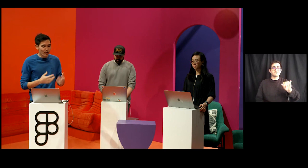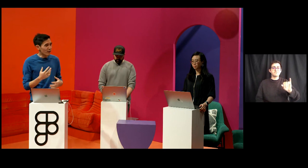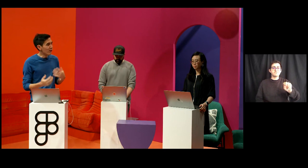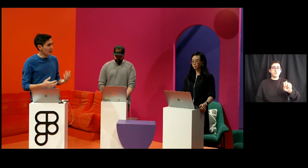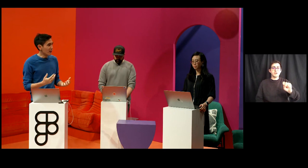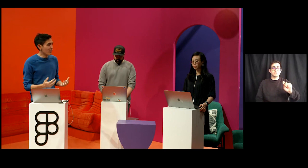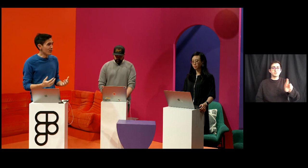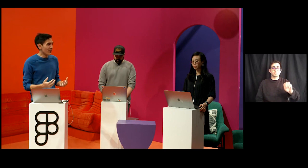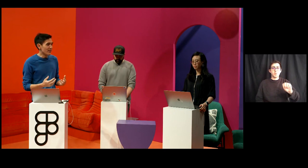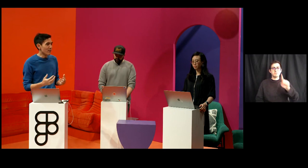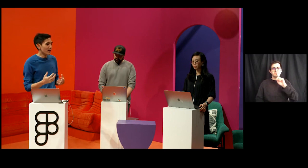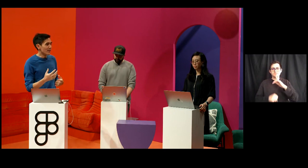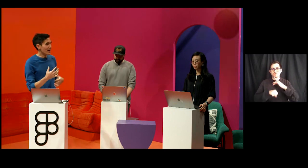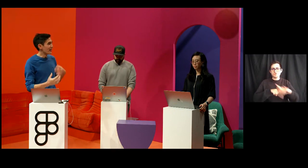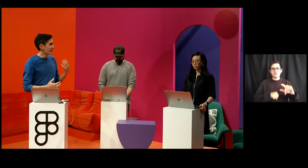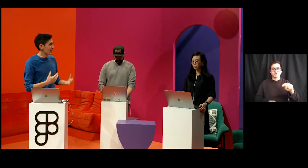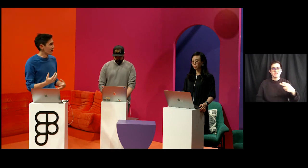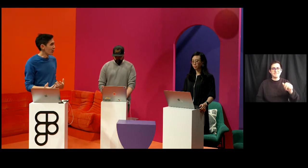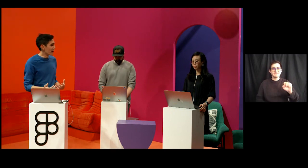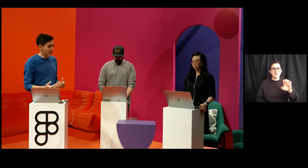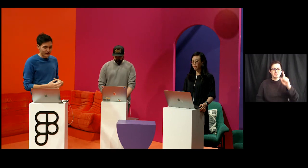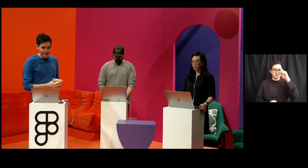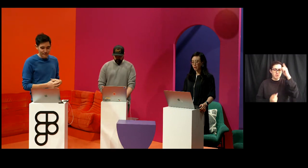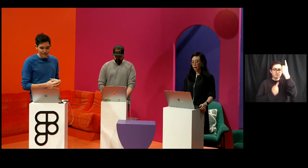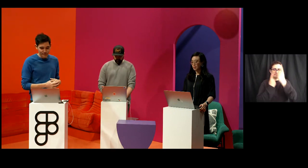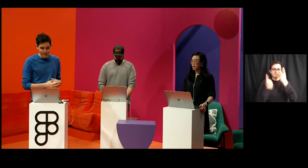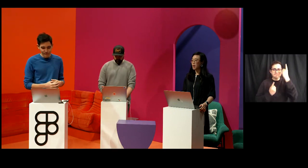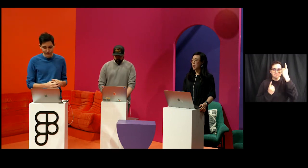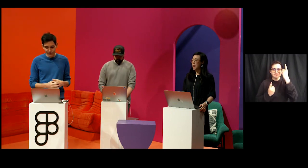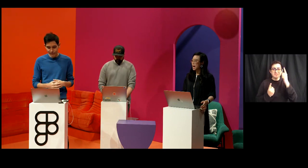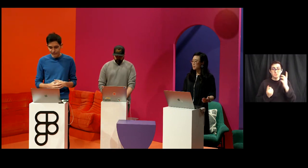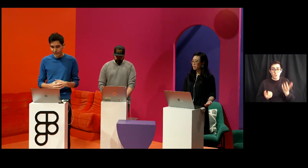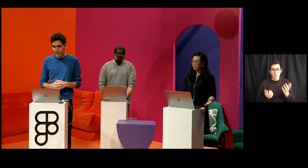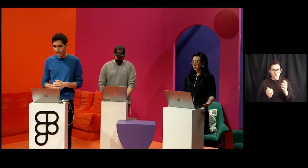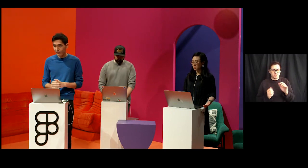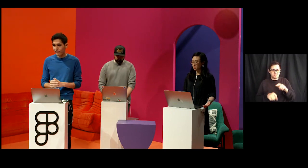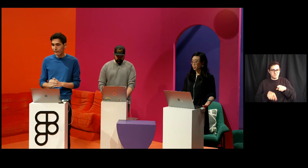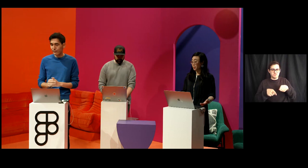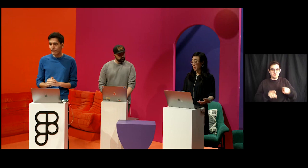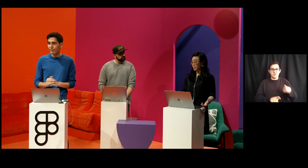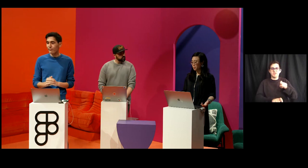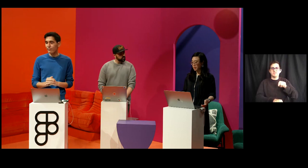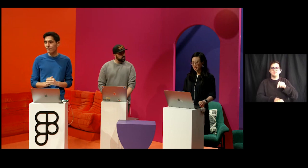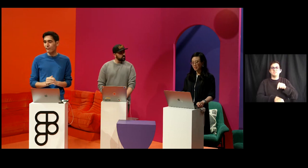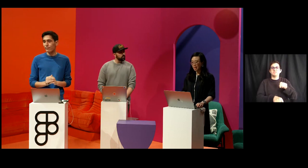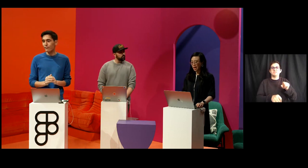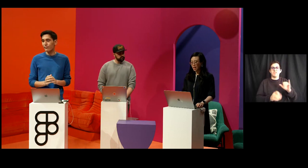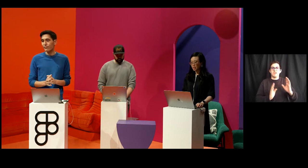use FigJam to get some of these ideas flowing? Yeah I actually like to start with an ice breaker.